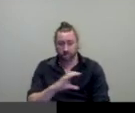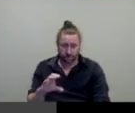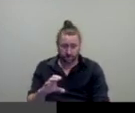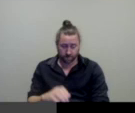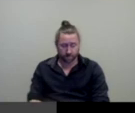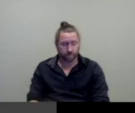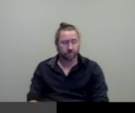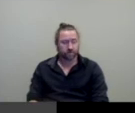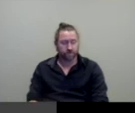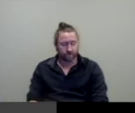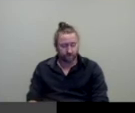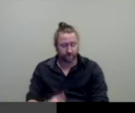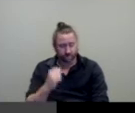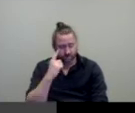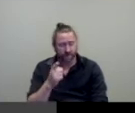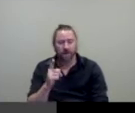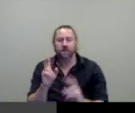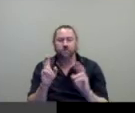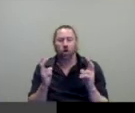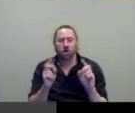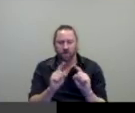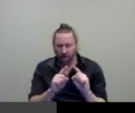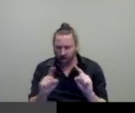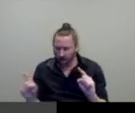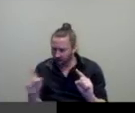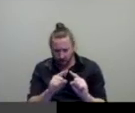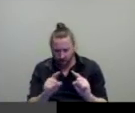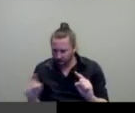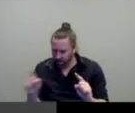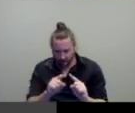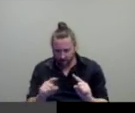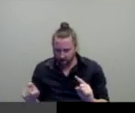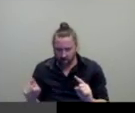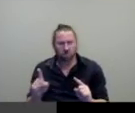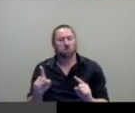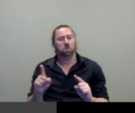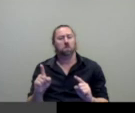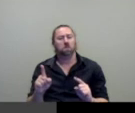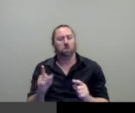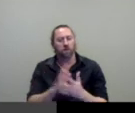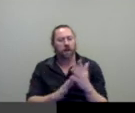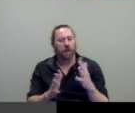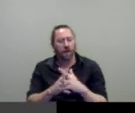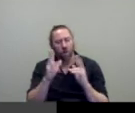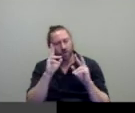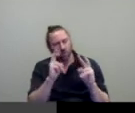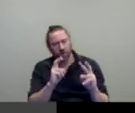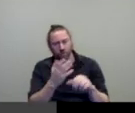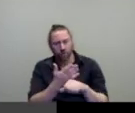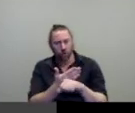of the screen where we see all of the titles we'll see that there is a new naming convention here